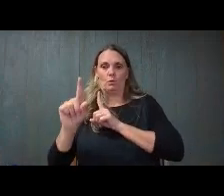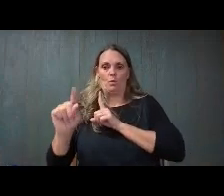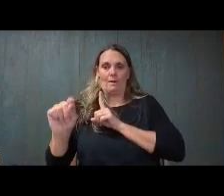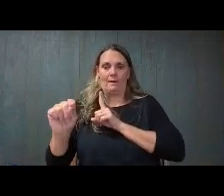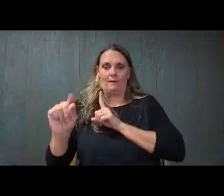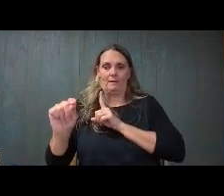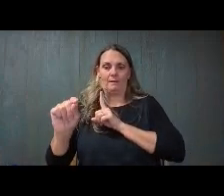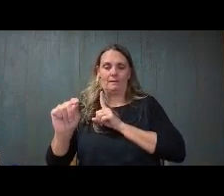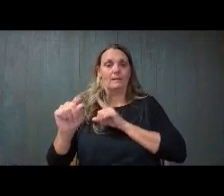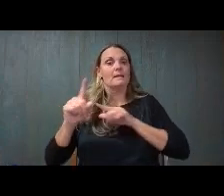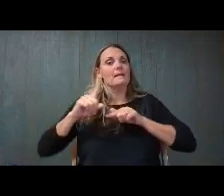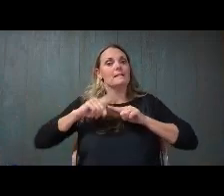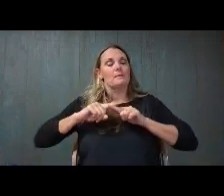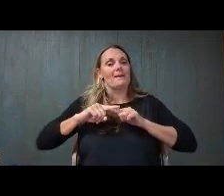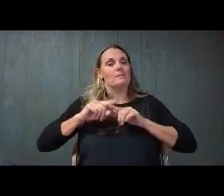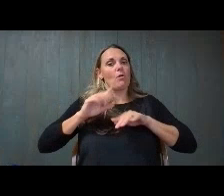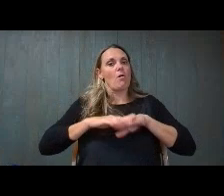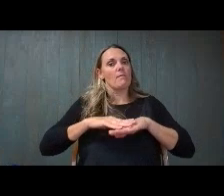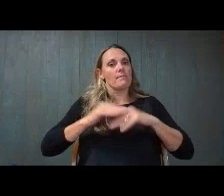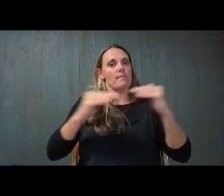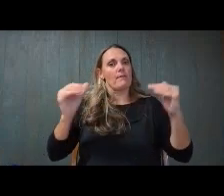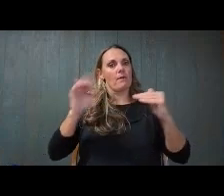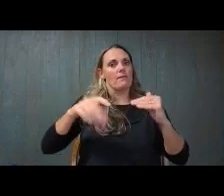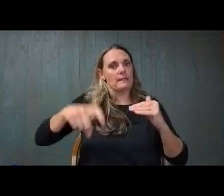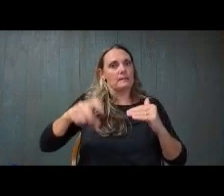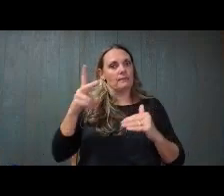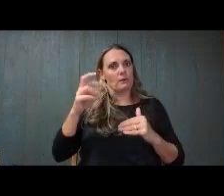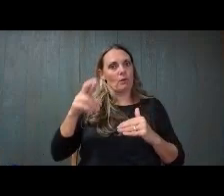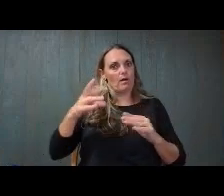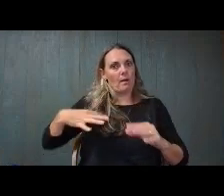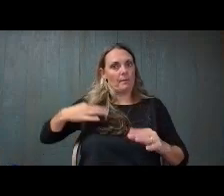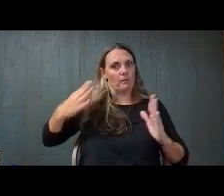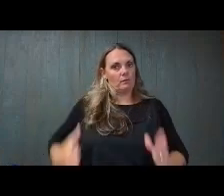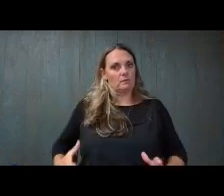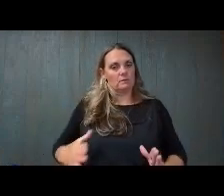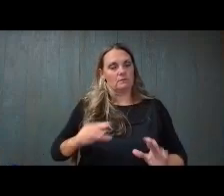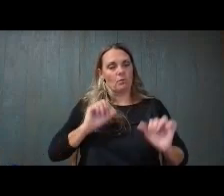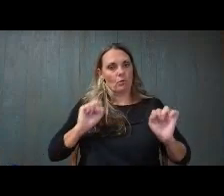depending on the level of needs of VR applicants or eligible individuals served.